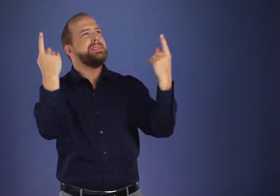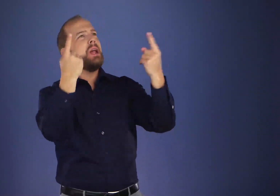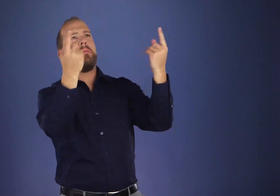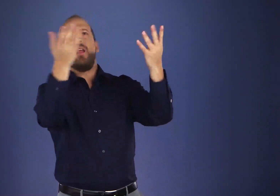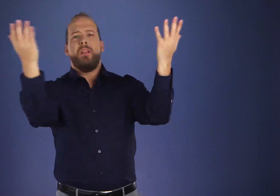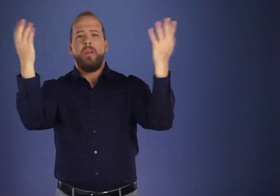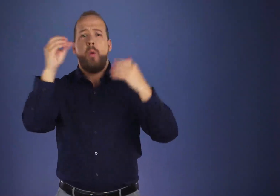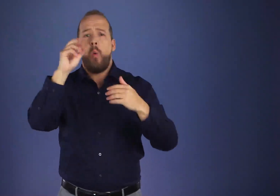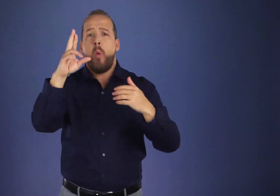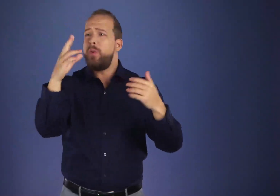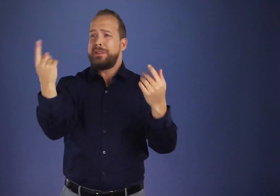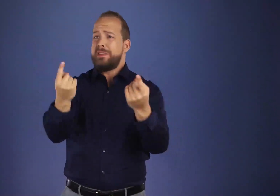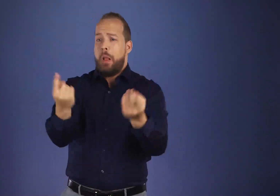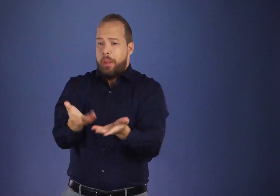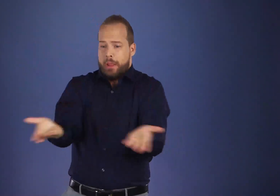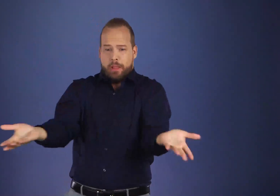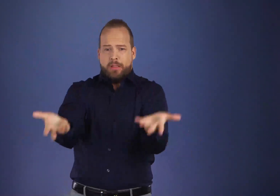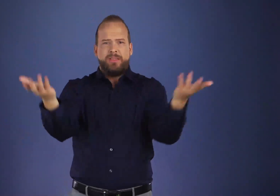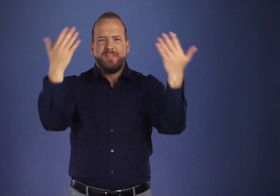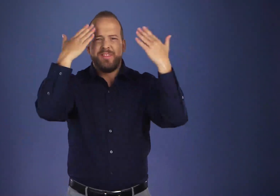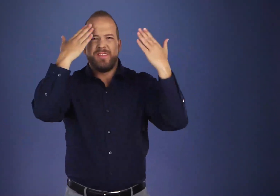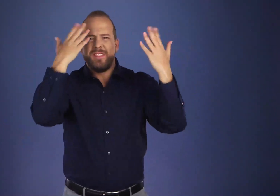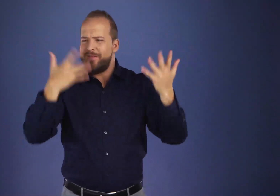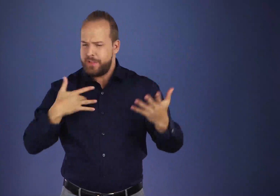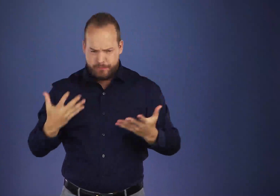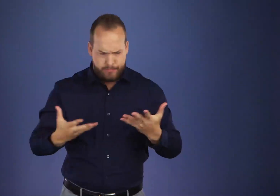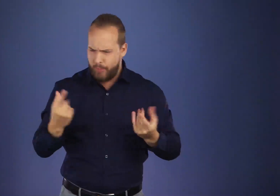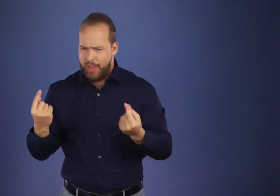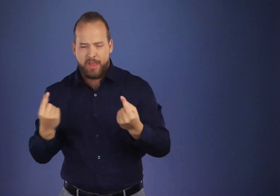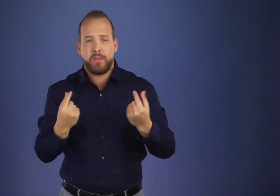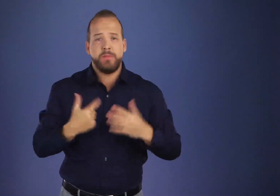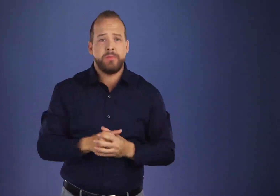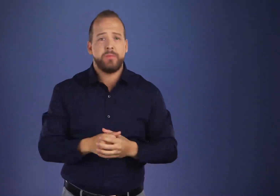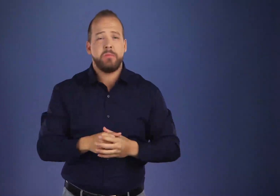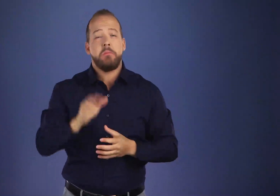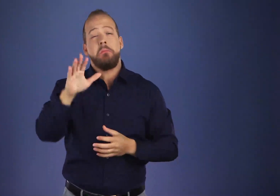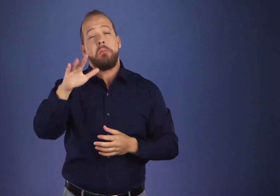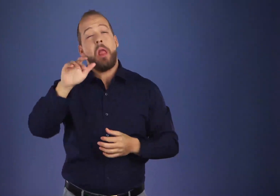Surely he must now depend upon Somebody or Something else.